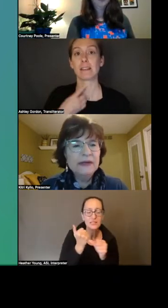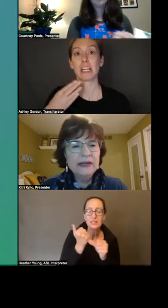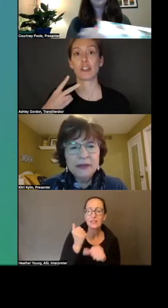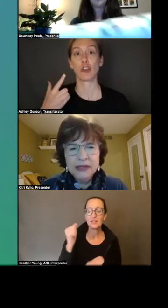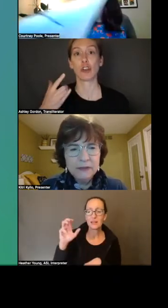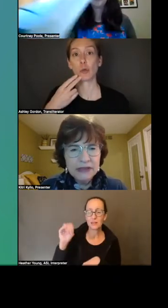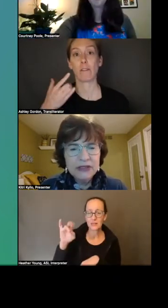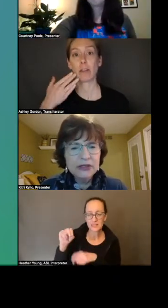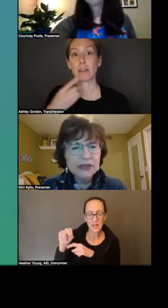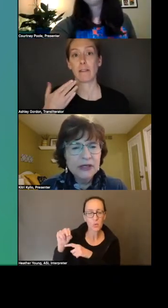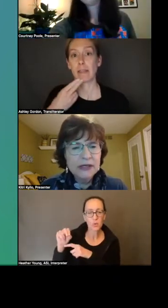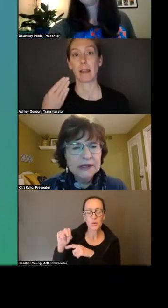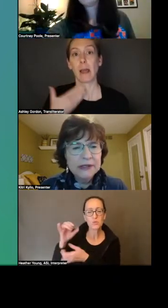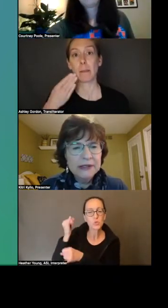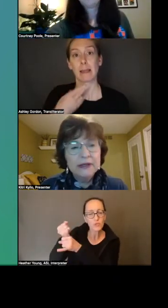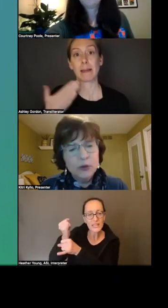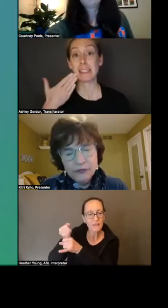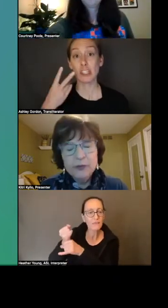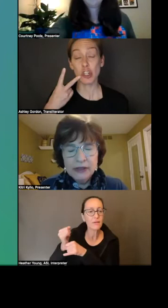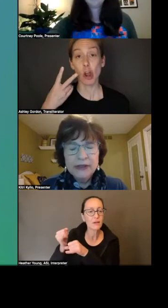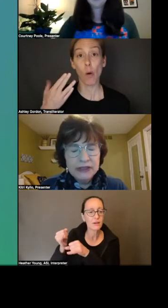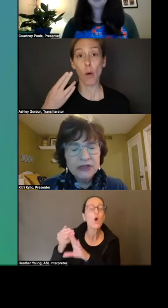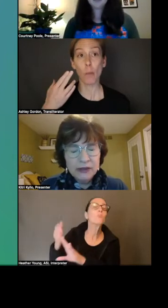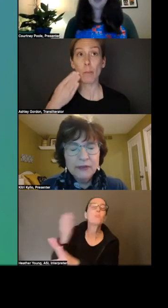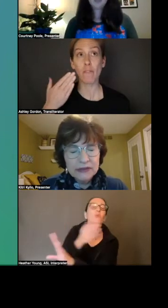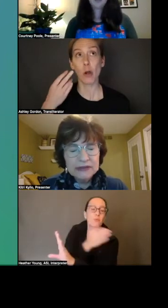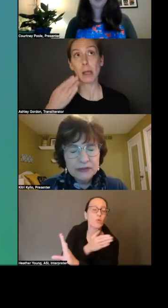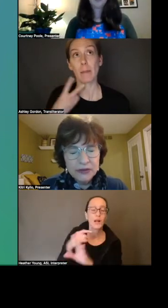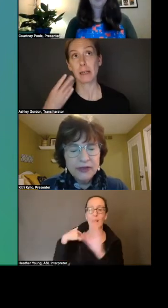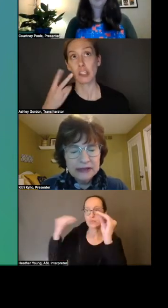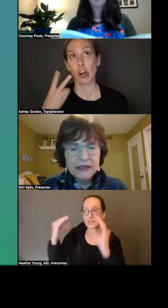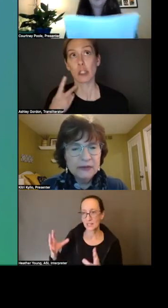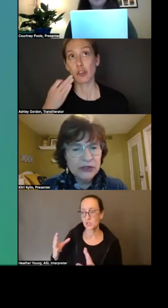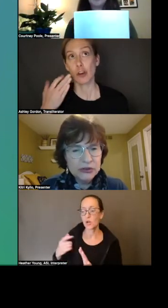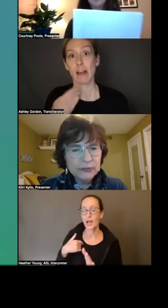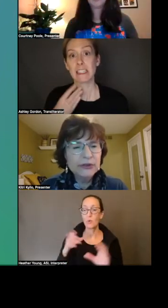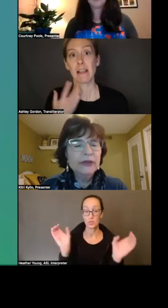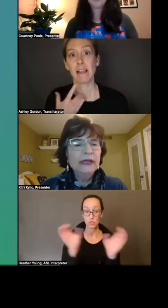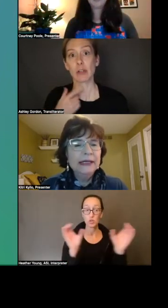and then I became a teacher. Before becoming a teacher, I was a certified sign language interpreter,